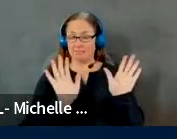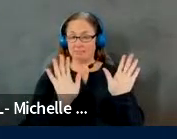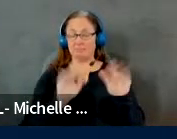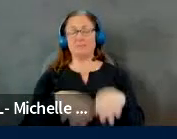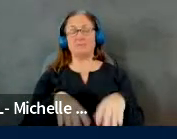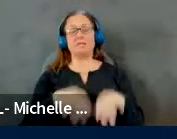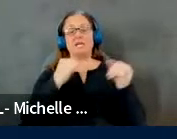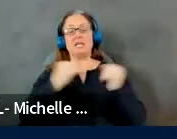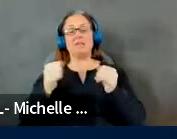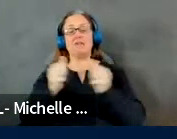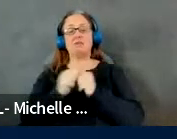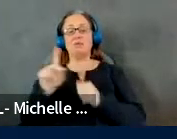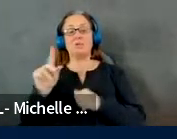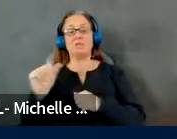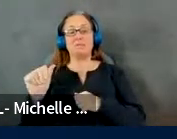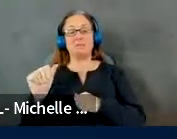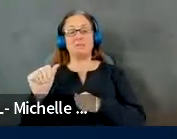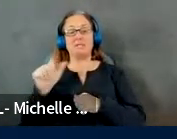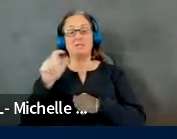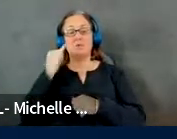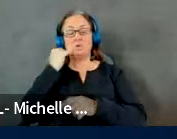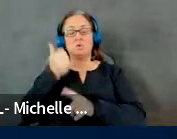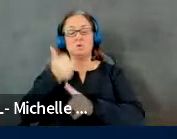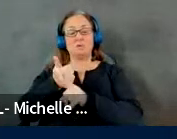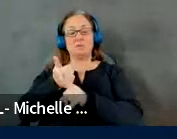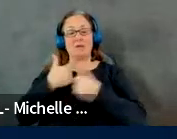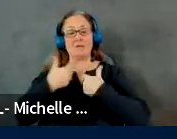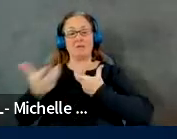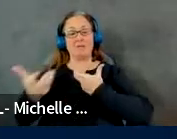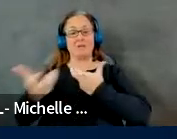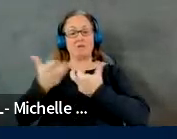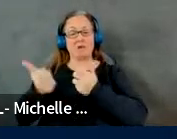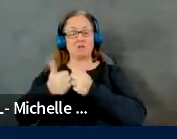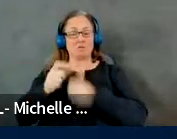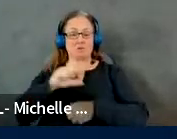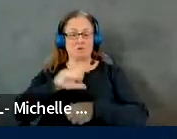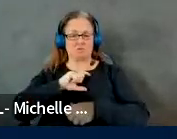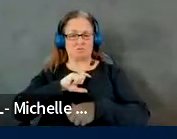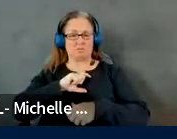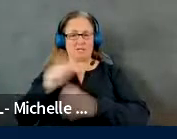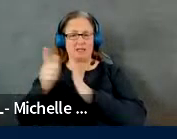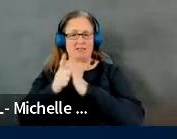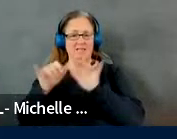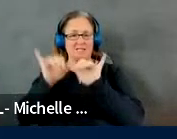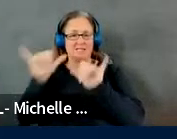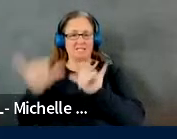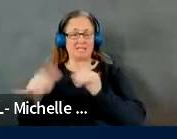with disabilities who have an interaction with the criminal legal system may want to consider